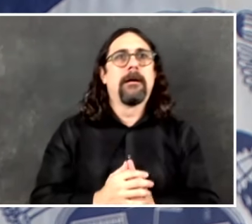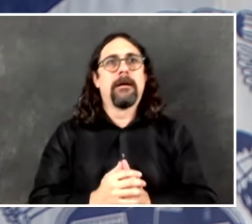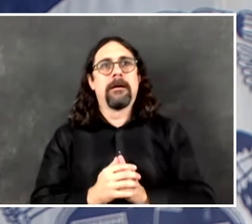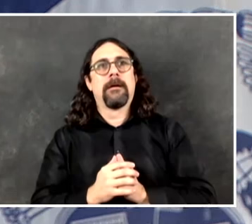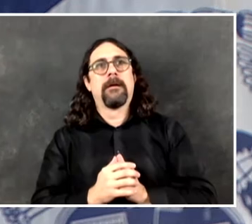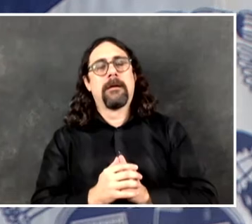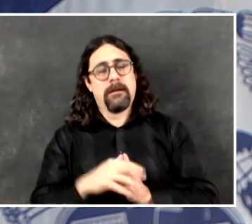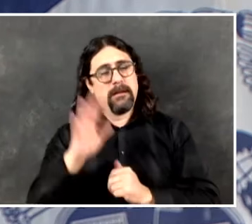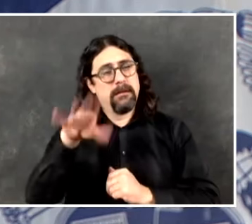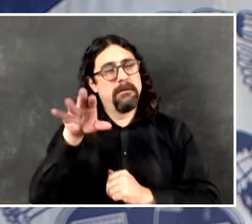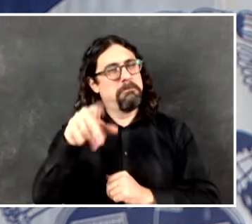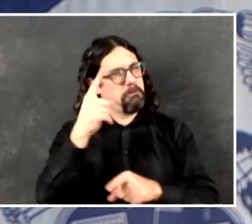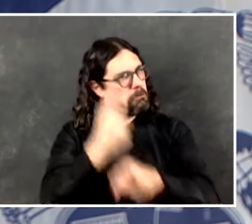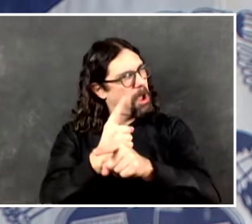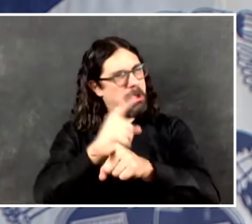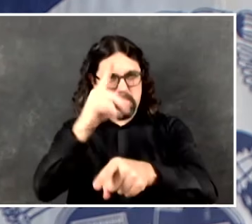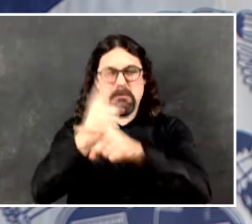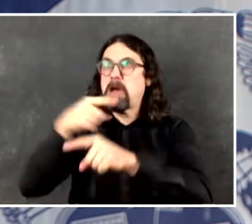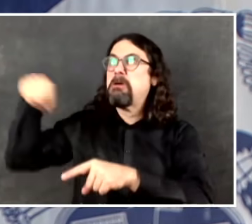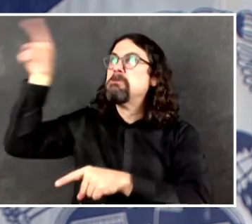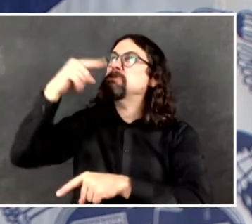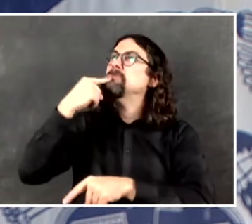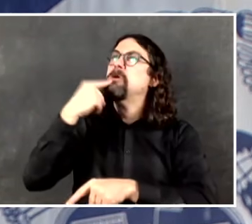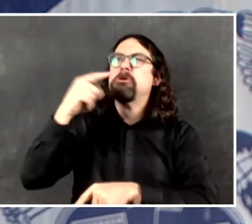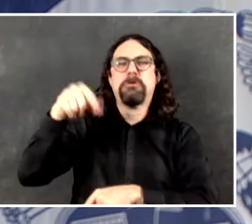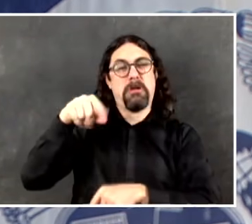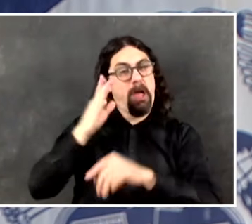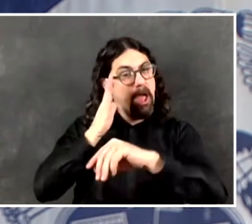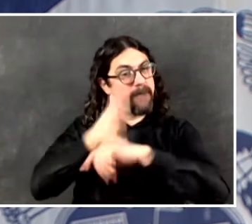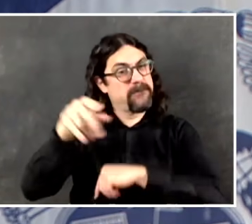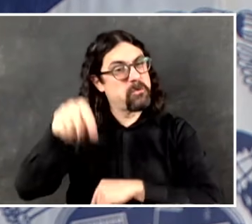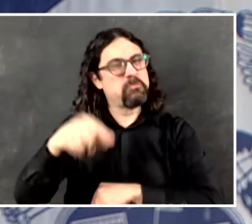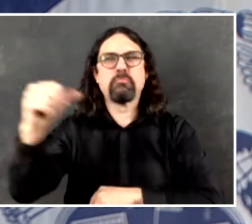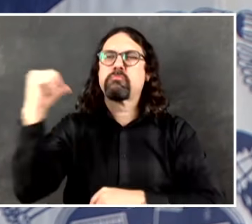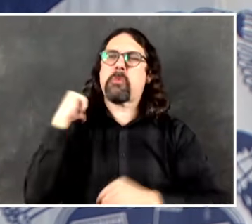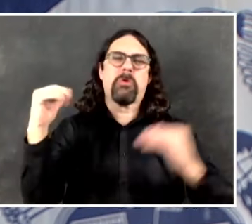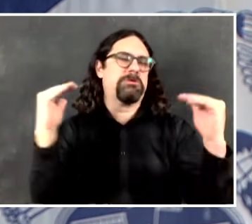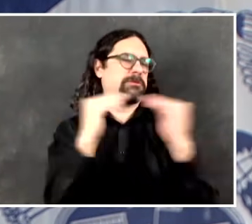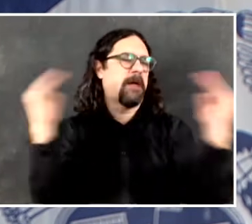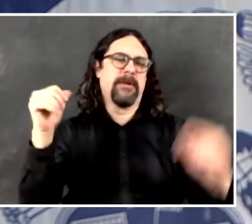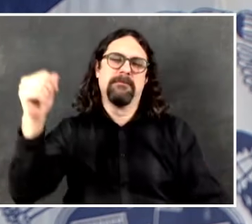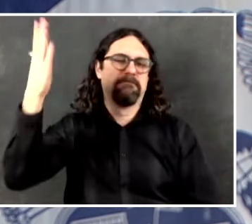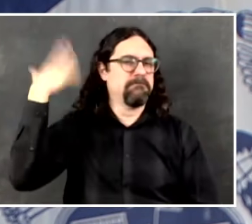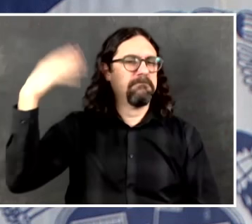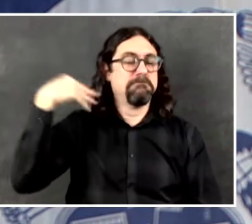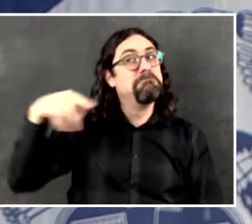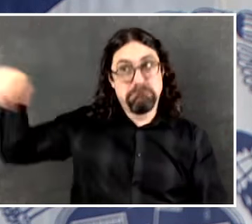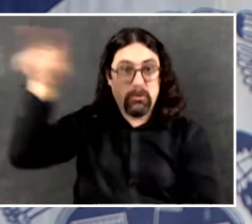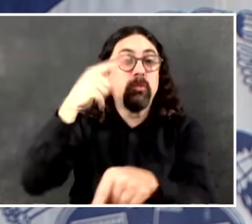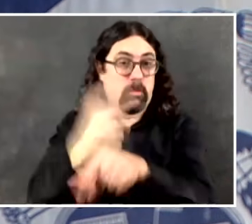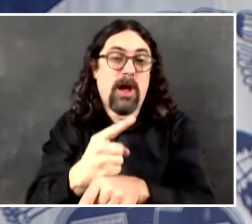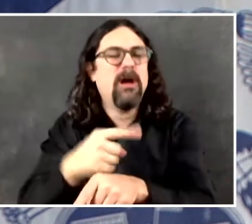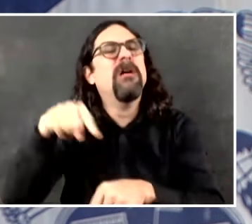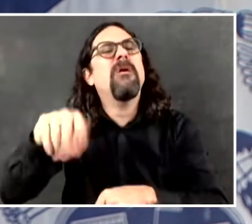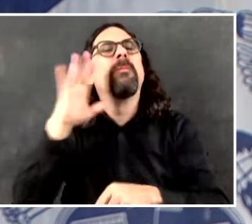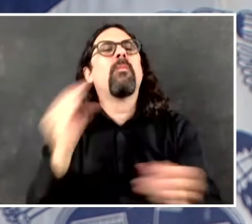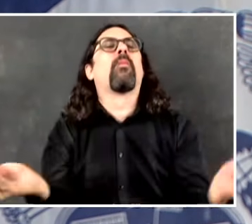THEST AT QUSUO IT WAS BEFORE BUT SOMETHING DIFFERENT, TTBEER, AND FAIRER. IT'S AN